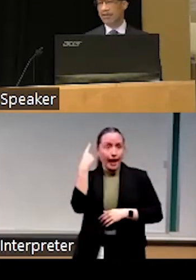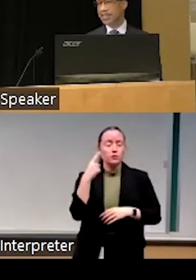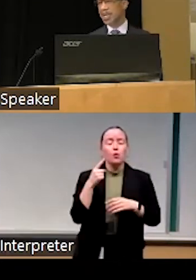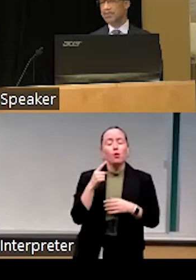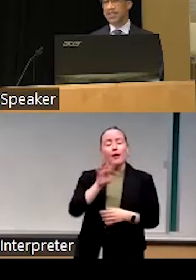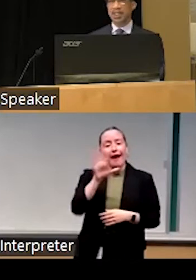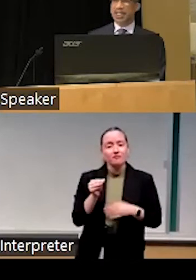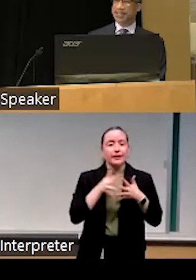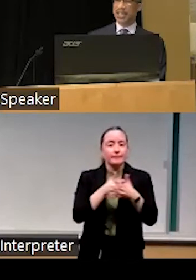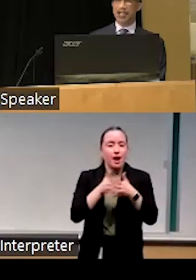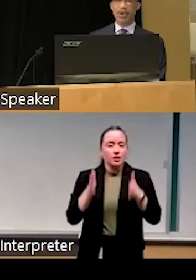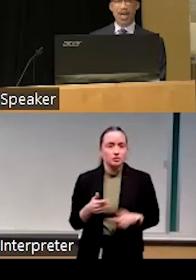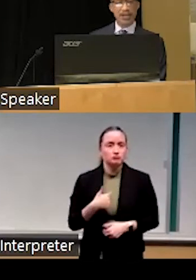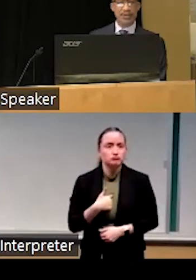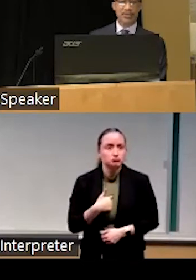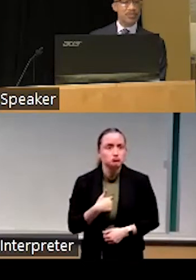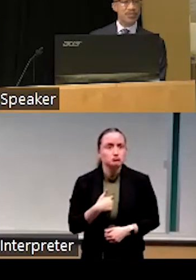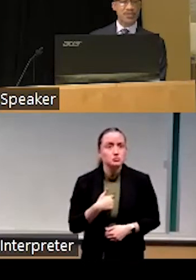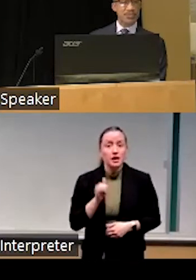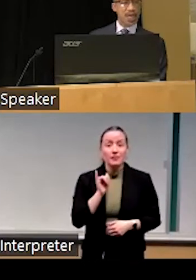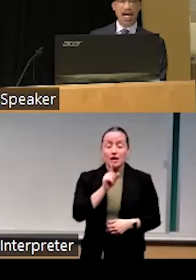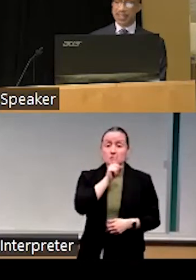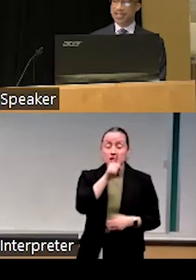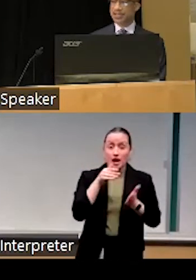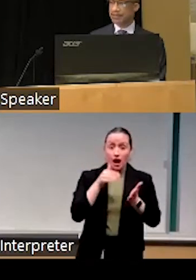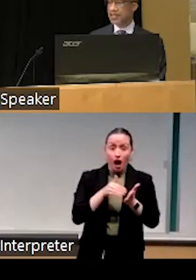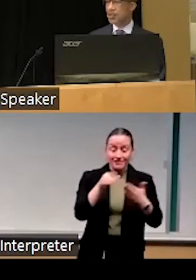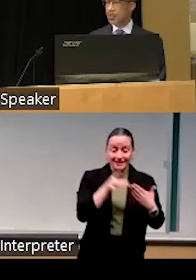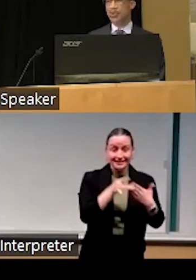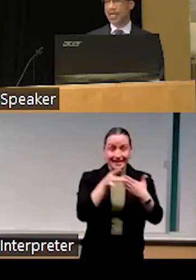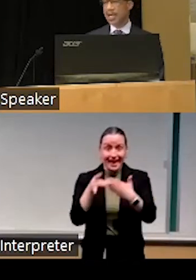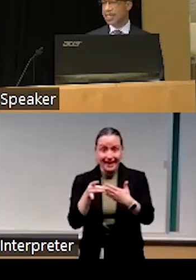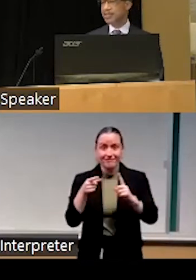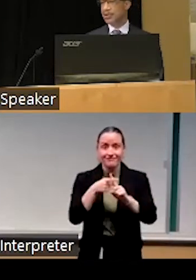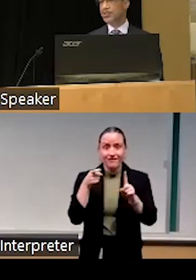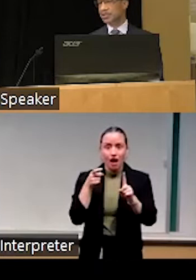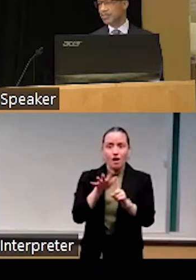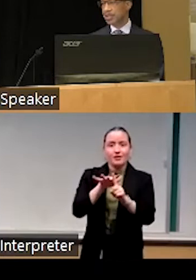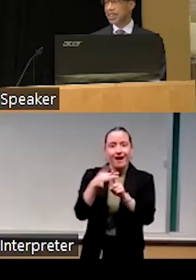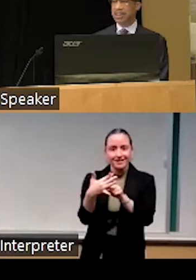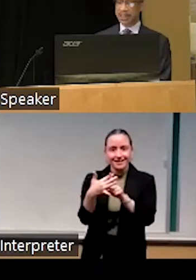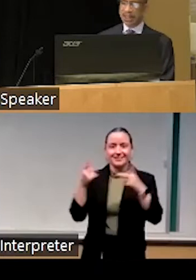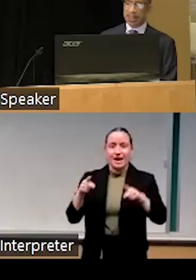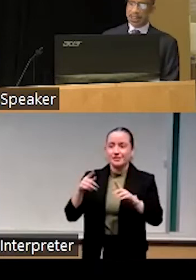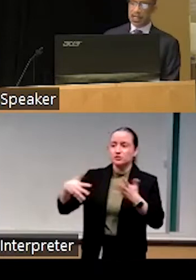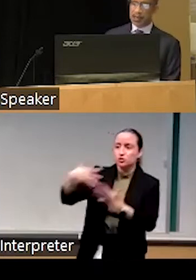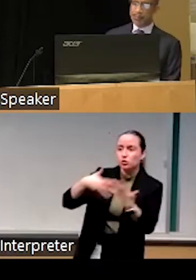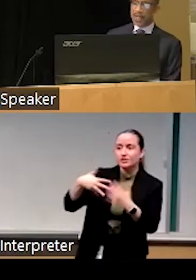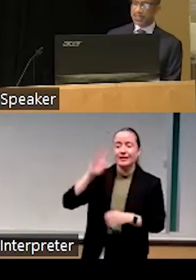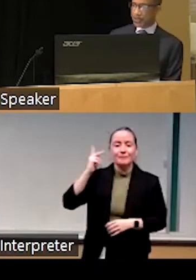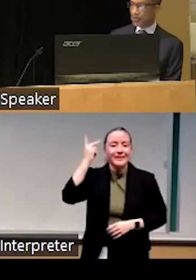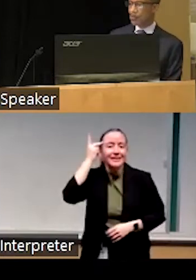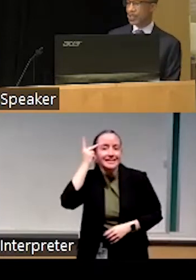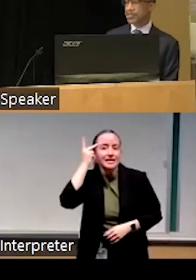oftentimes is led by the the context of what's going on socially politically it's also important